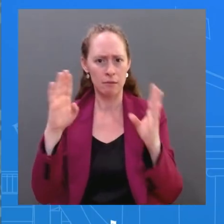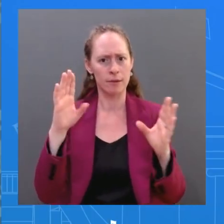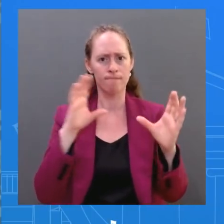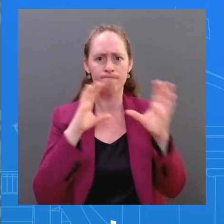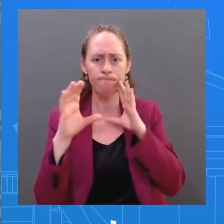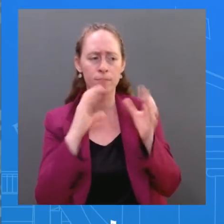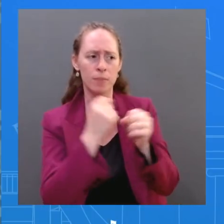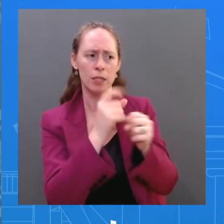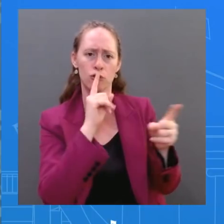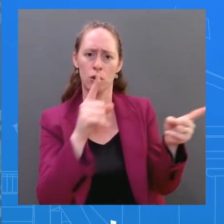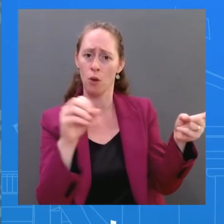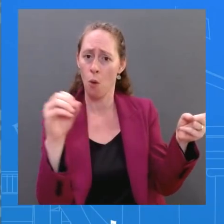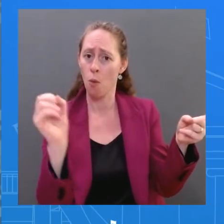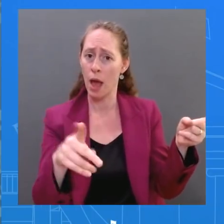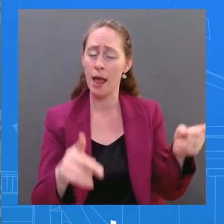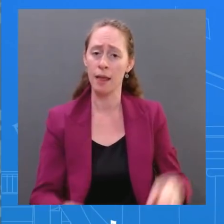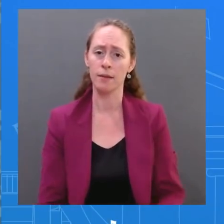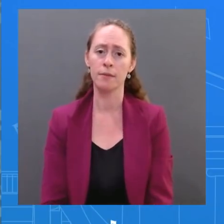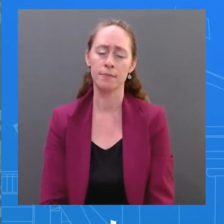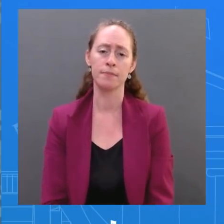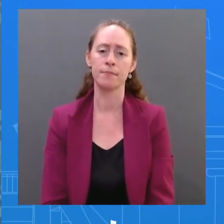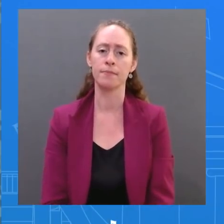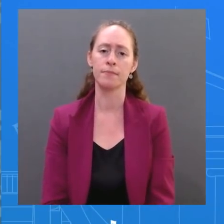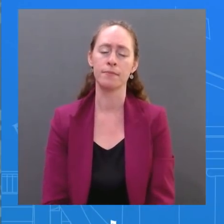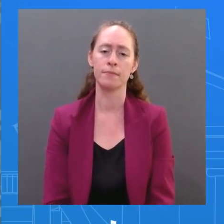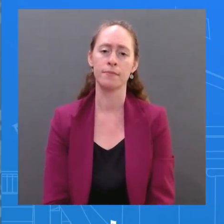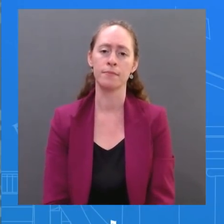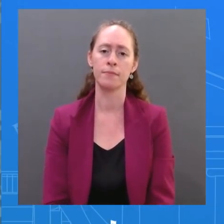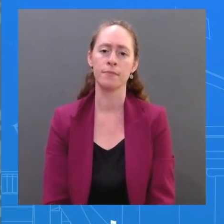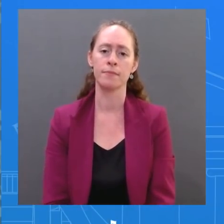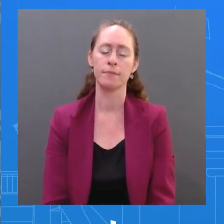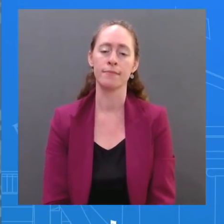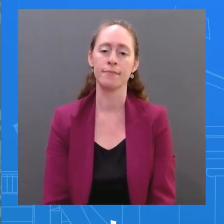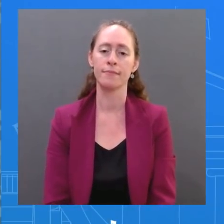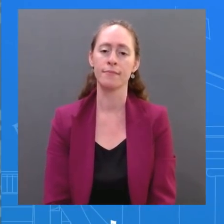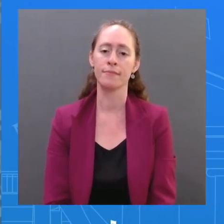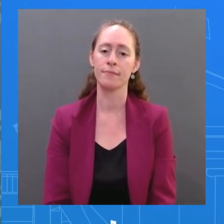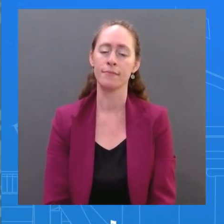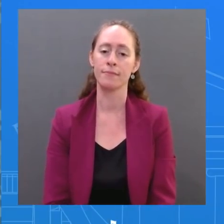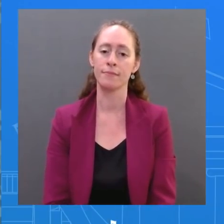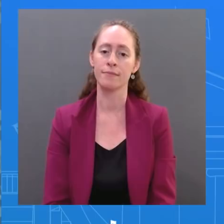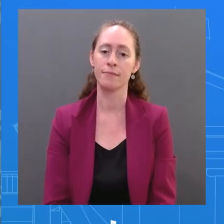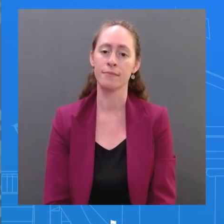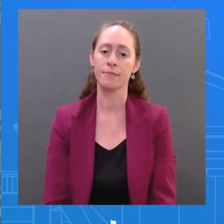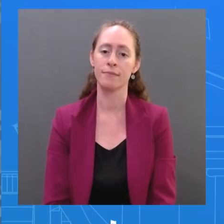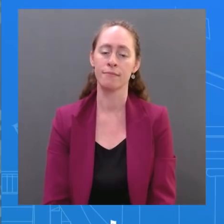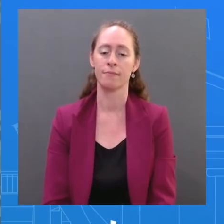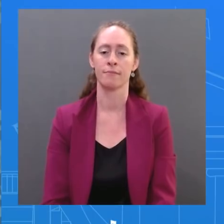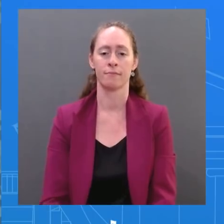these cases -- the President is getting regularly updated. This is at top of mind. I don't have a call to preview for you,